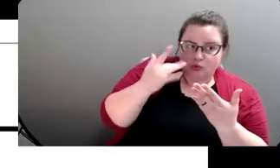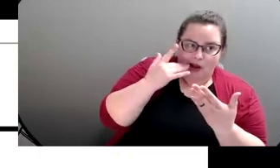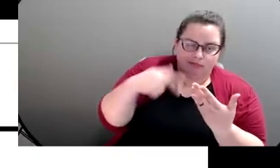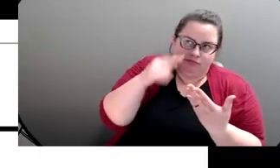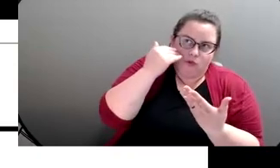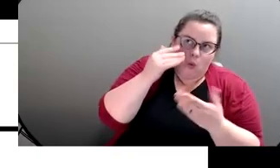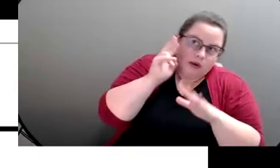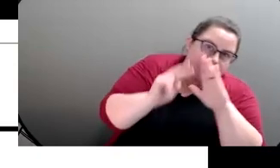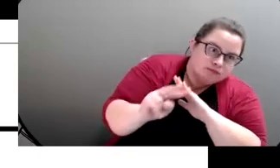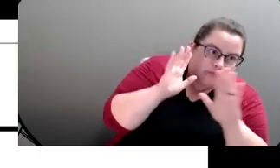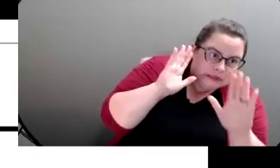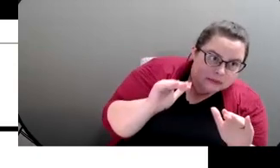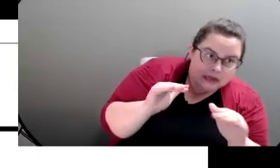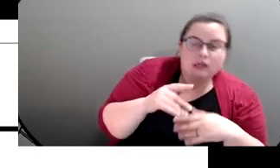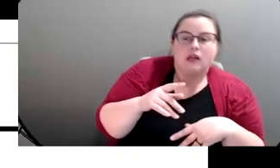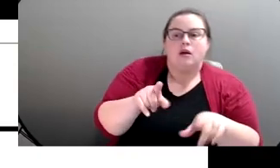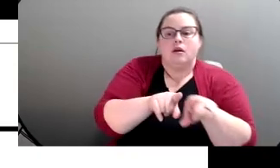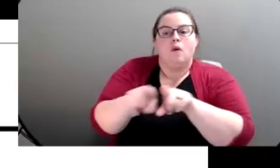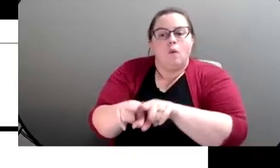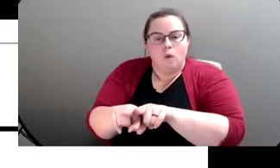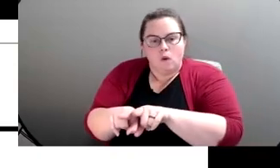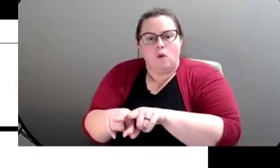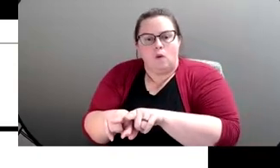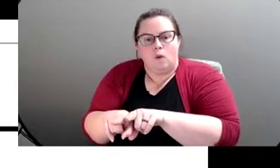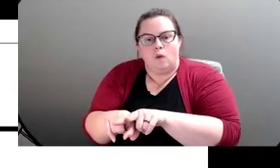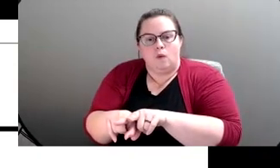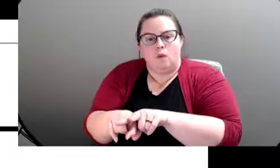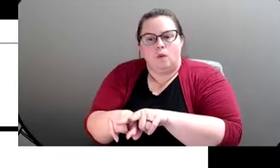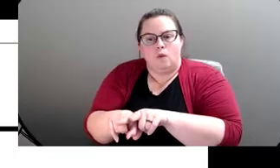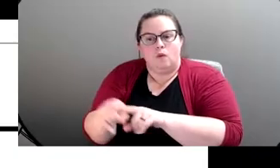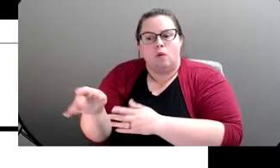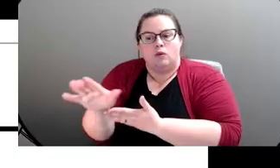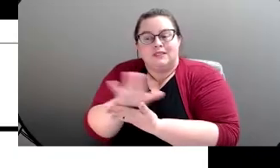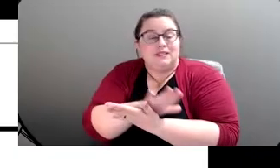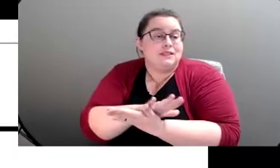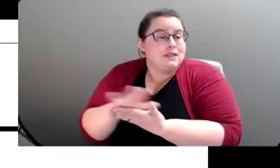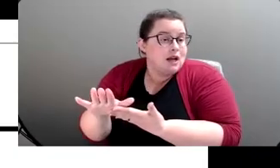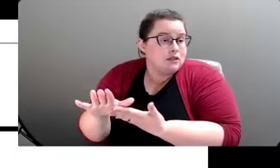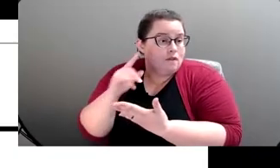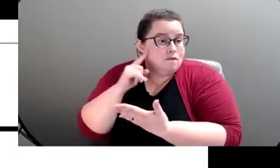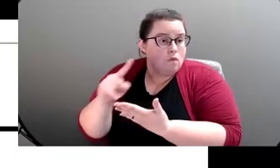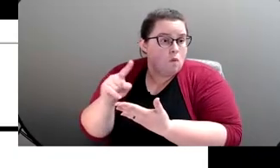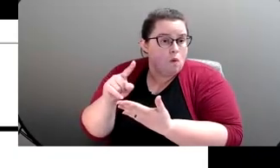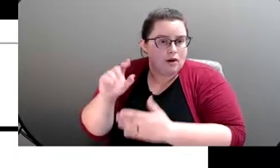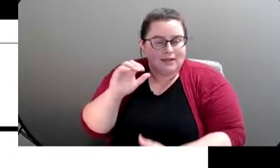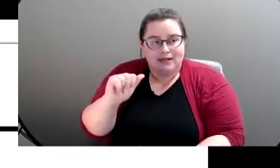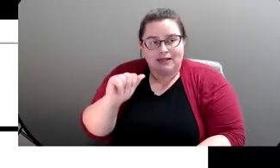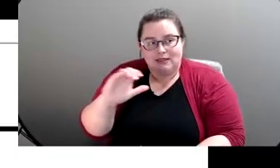But really, it's also, really nice for the members of the ACCJC visiting team.